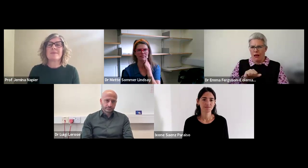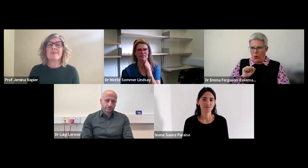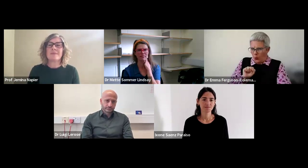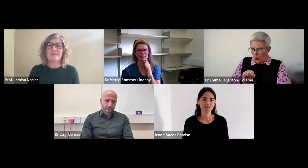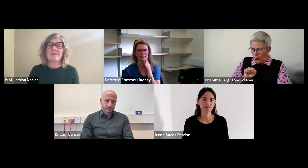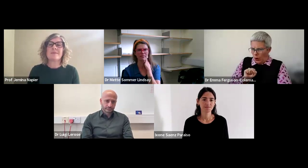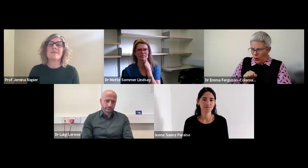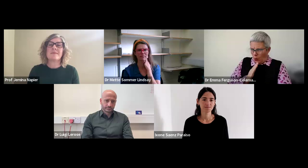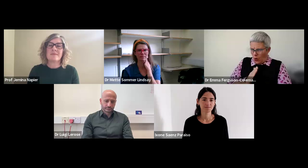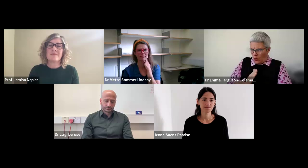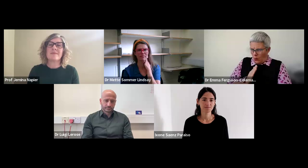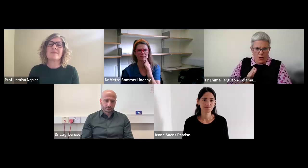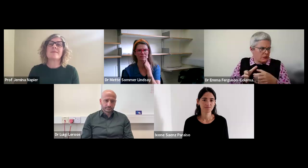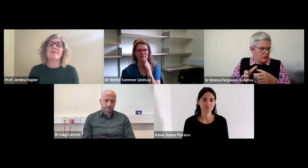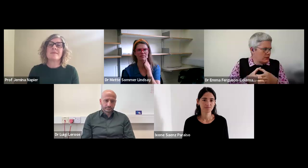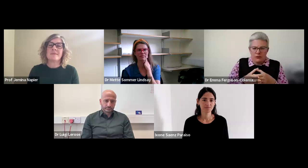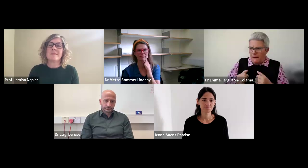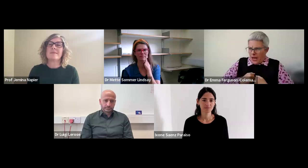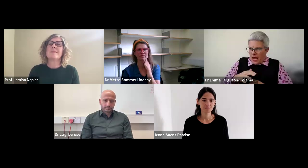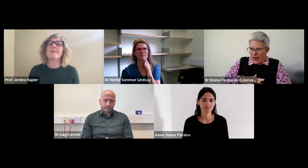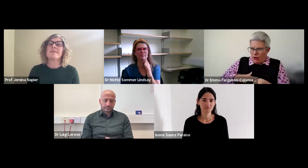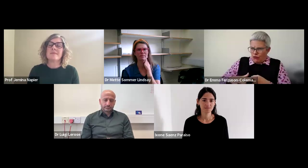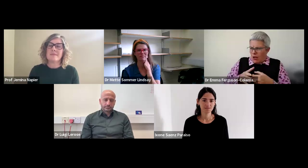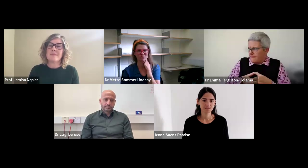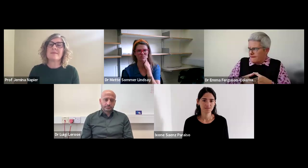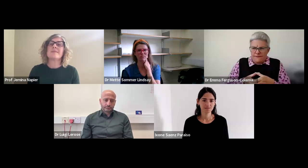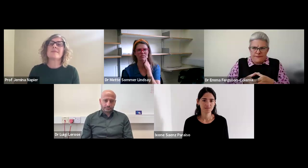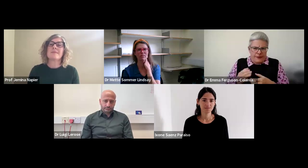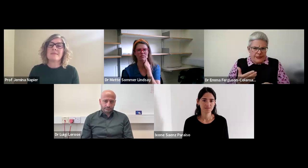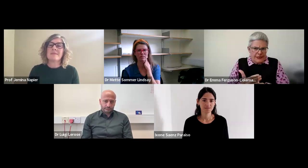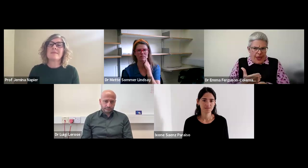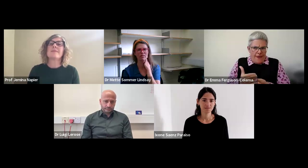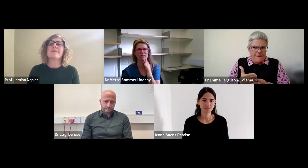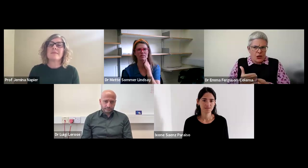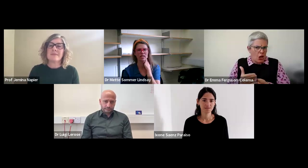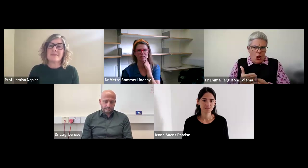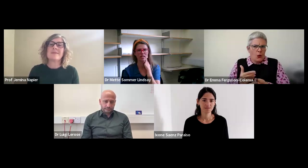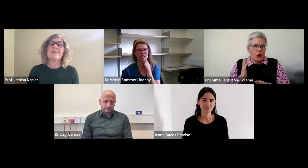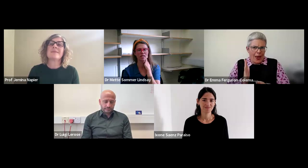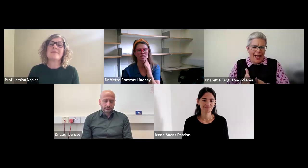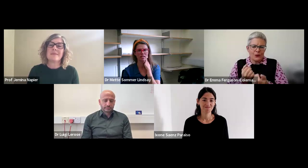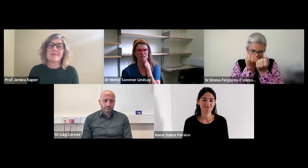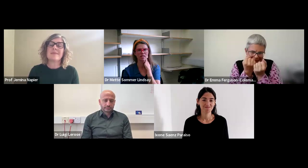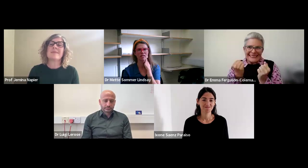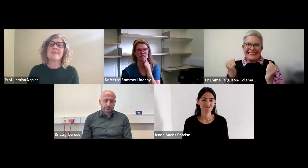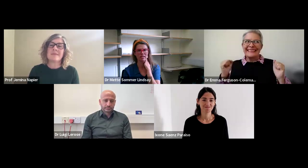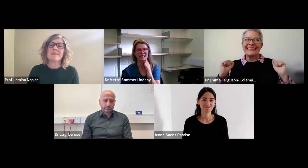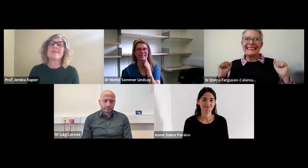expose yourself much more. You can focus within your silo, within your area, and feel safe in